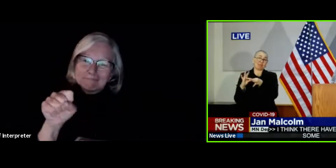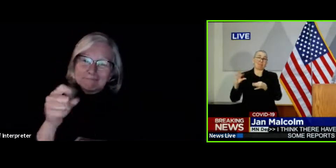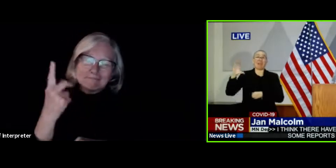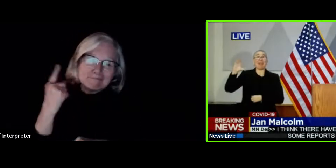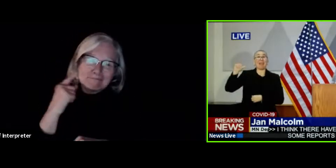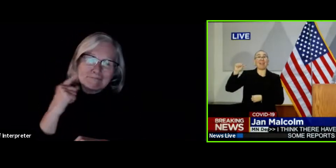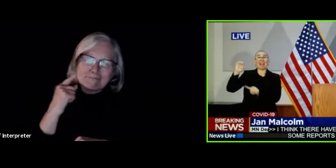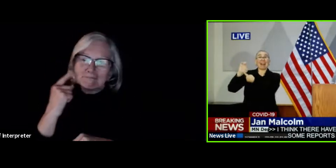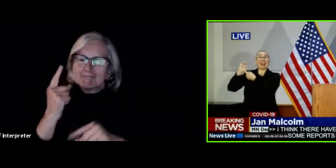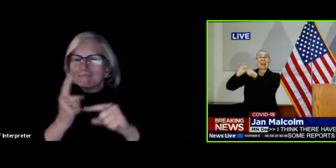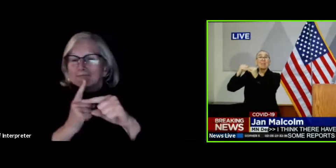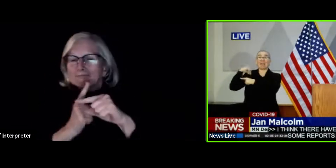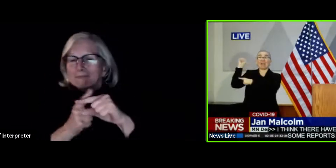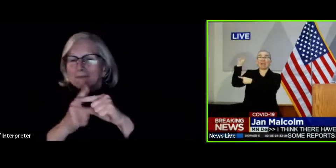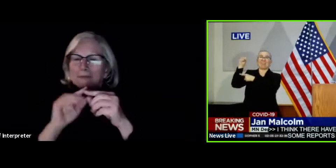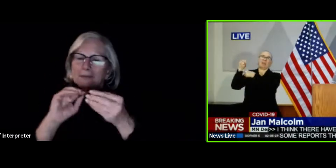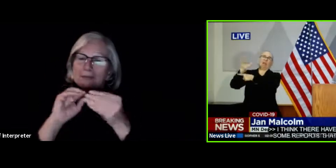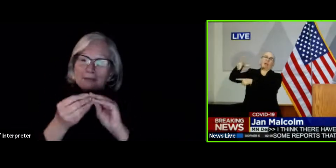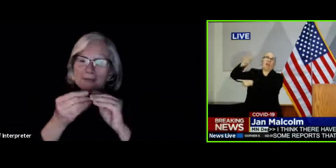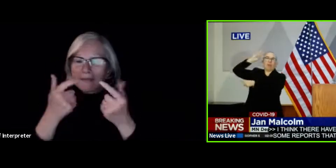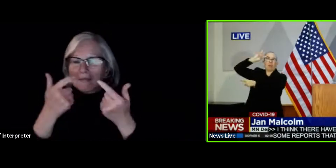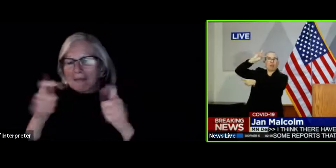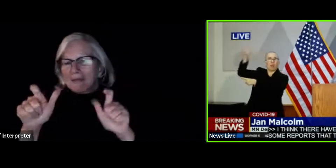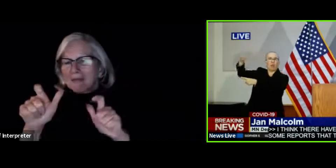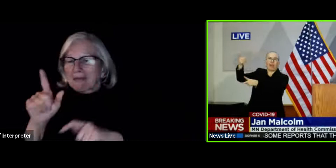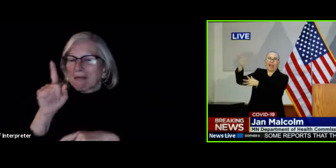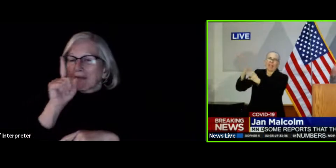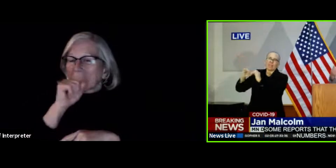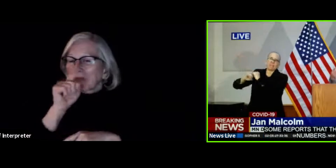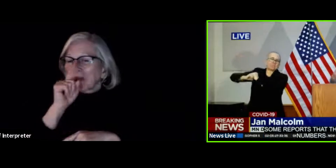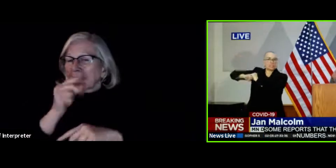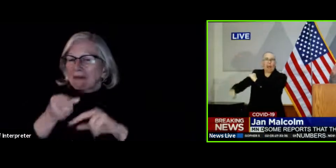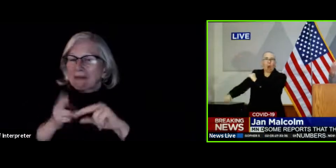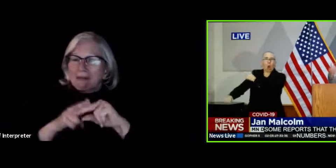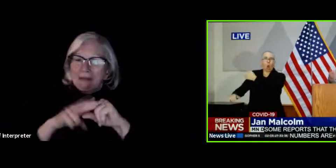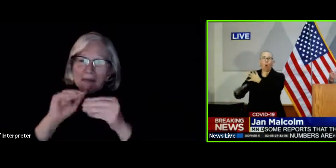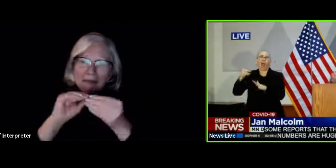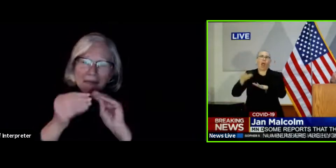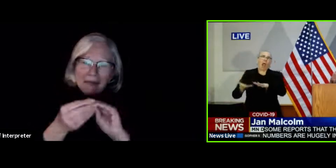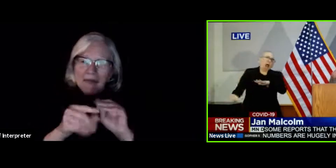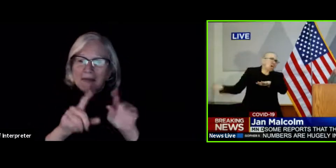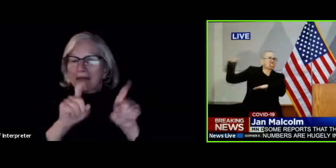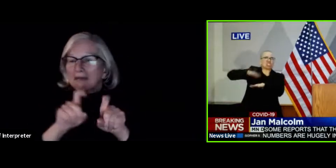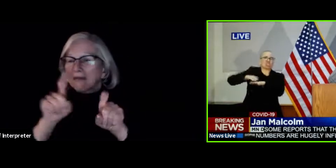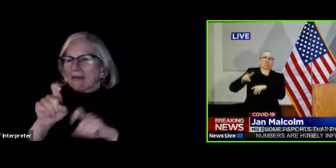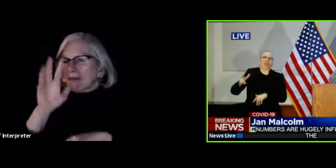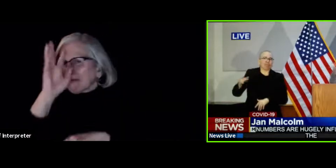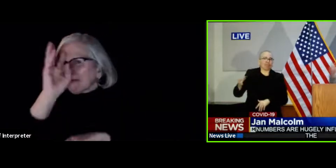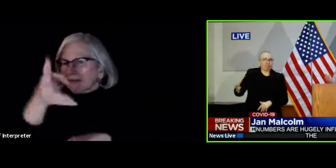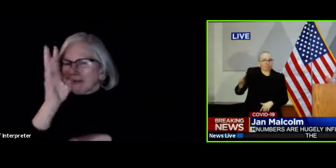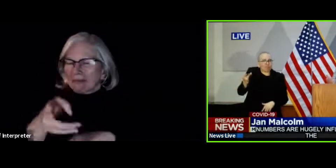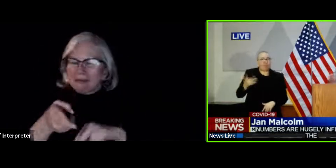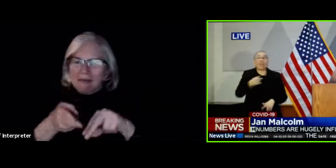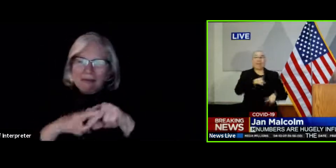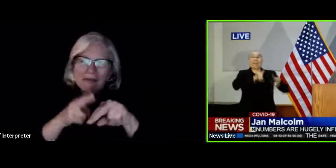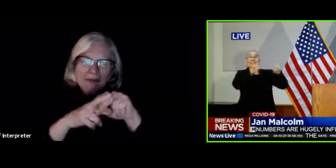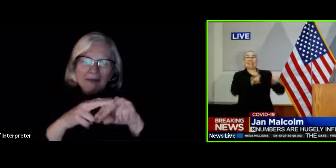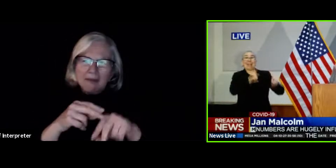INFLATED AND THE NUMBERS ARE HUGELY INFLATED BECAUSE WE'RE GOING OUT TO DO TESTING AND IT DOESN'T MATTER WHAT THE REAL RESULT IS, WE